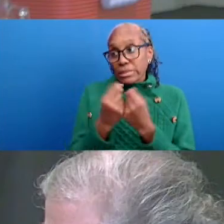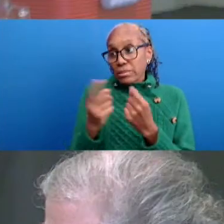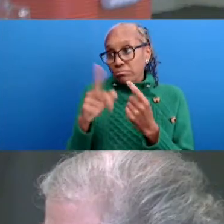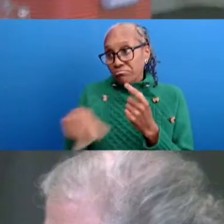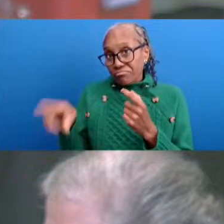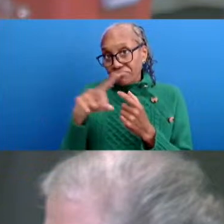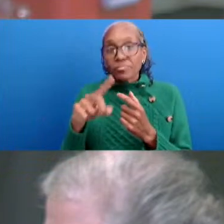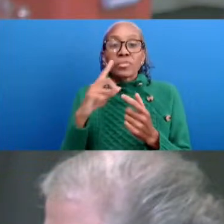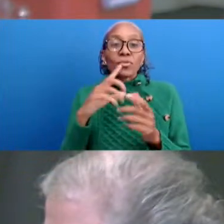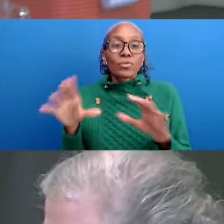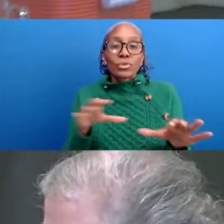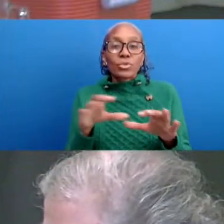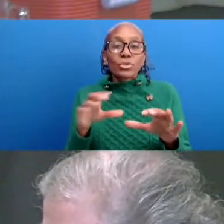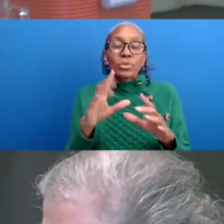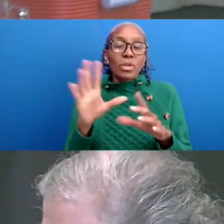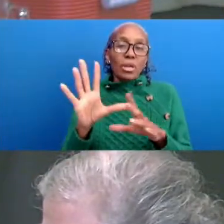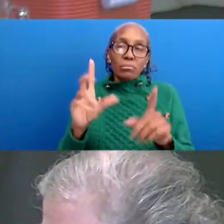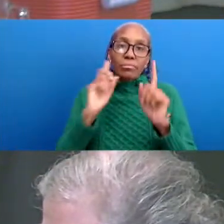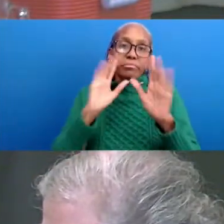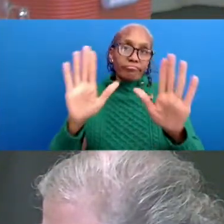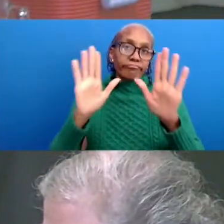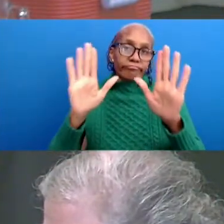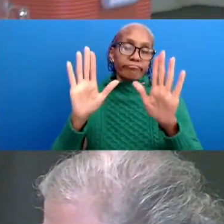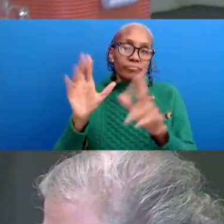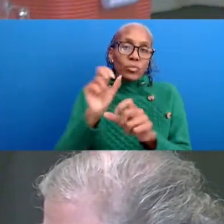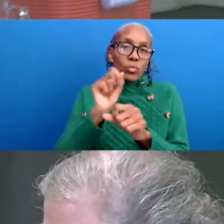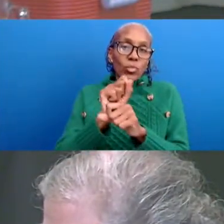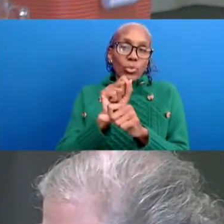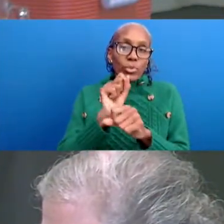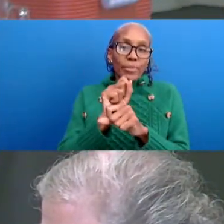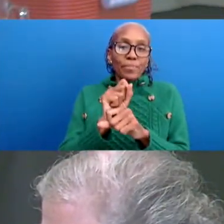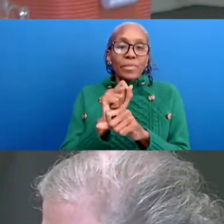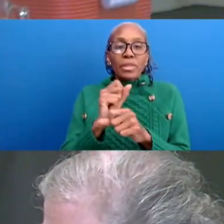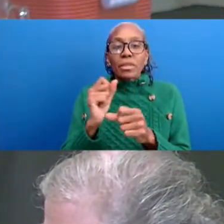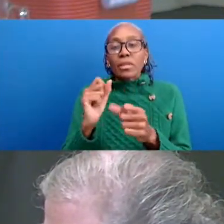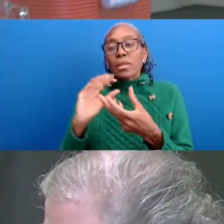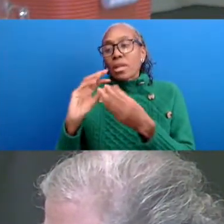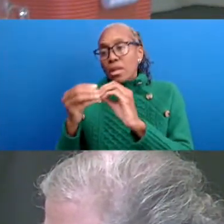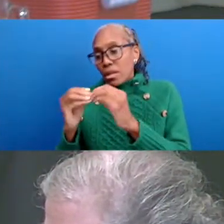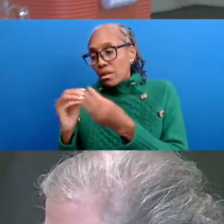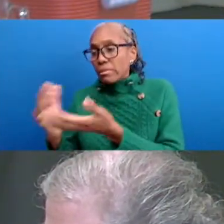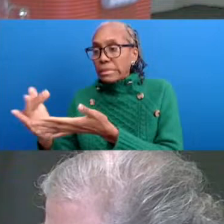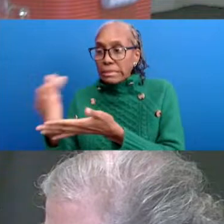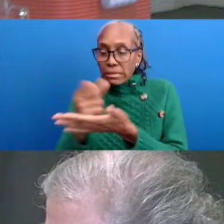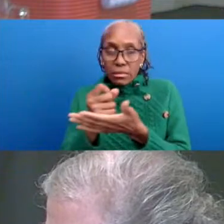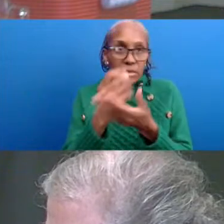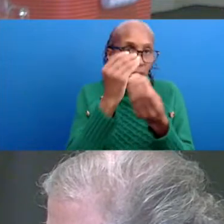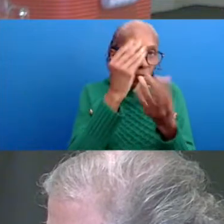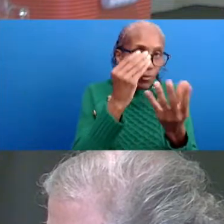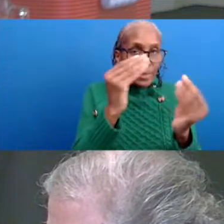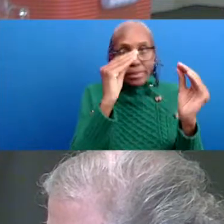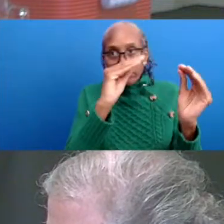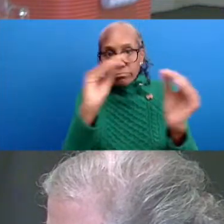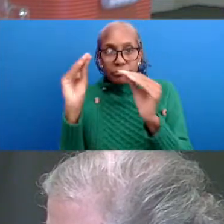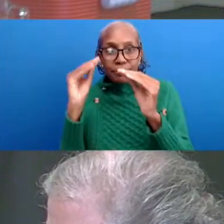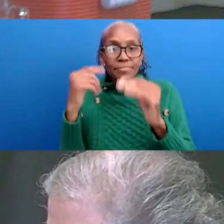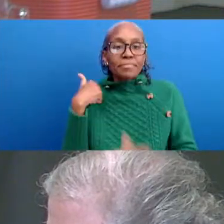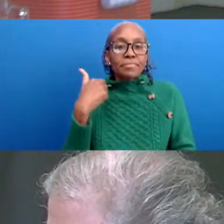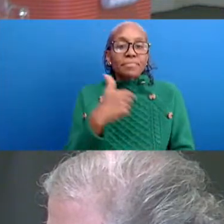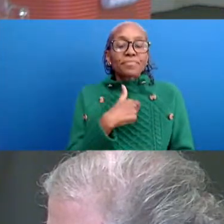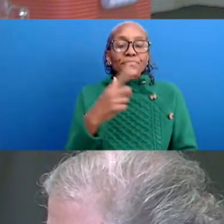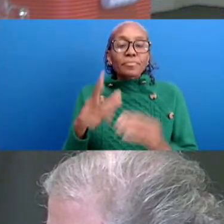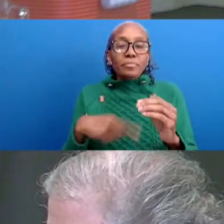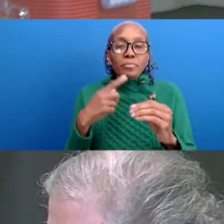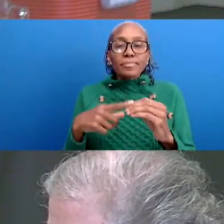THANK YOU TO YOU, YOU AND YOUR